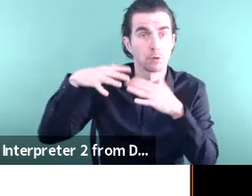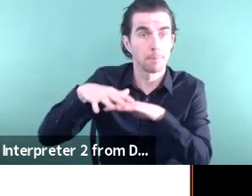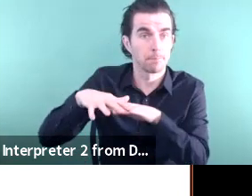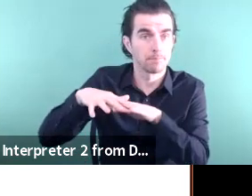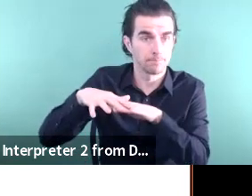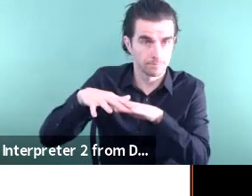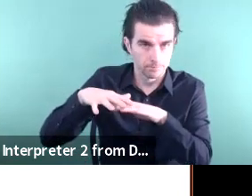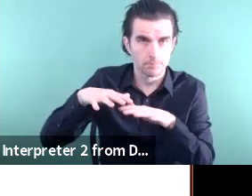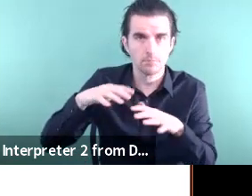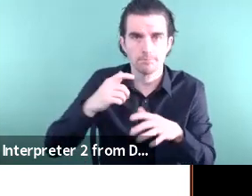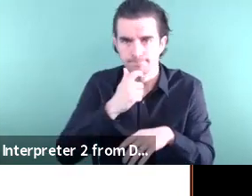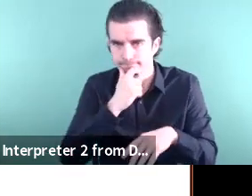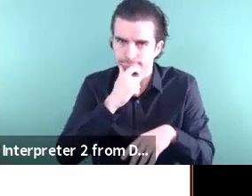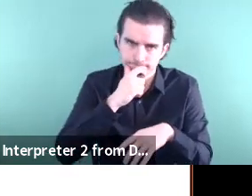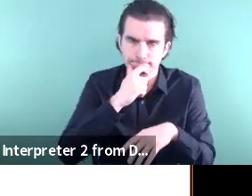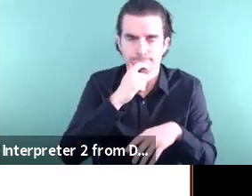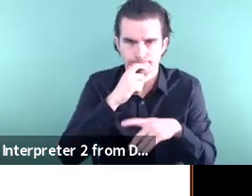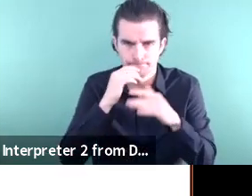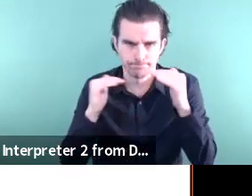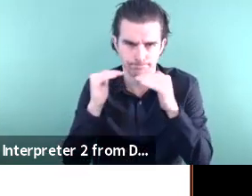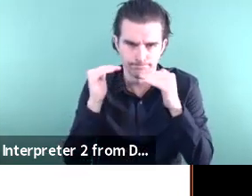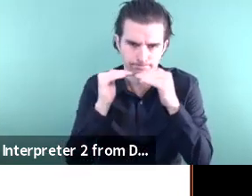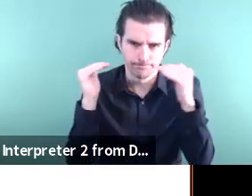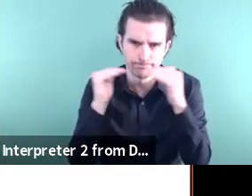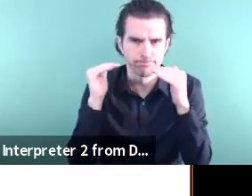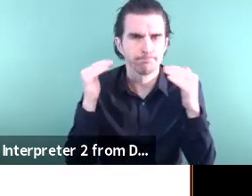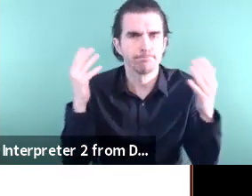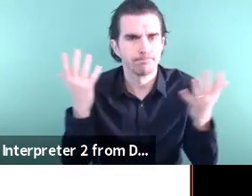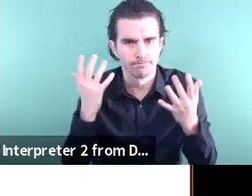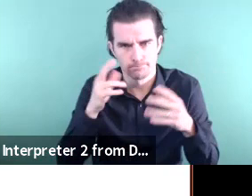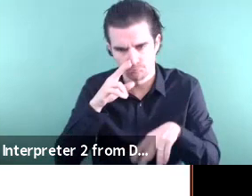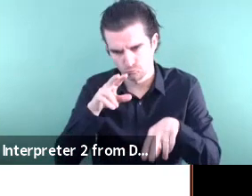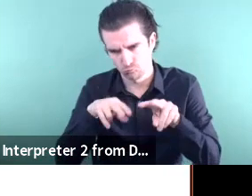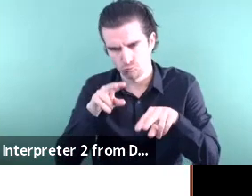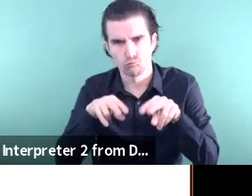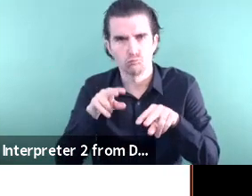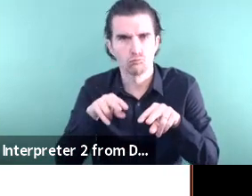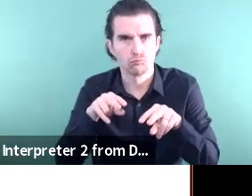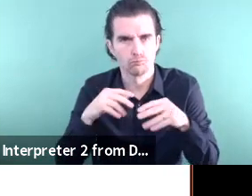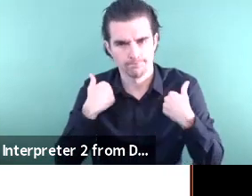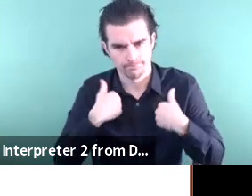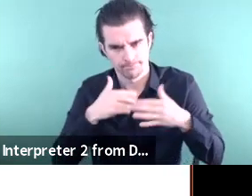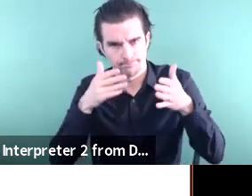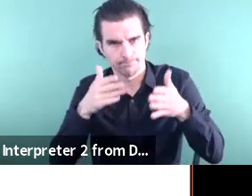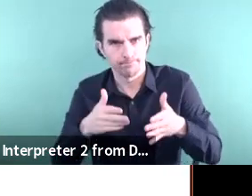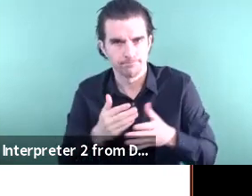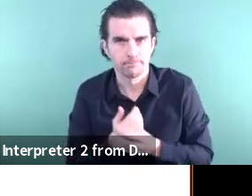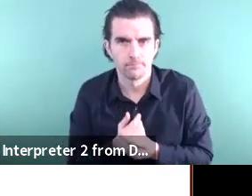some form of proxy means test, for example in the Philippines, in Pakistan, in Mongolia,